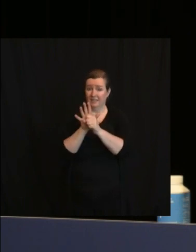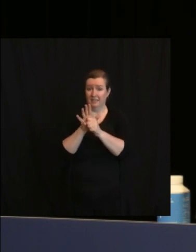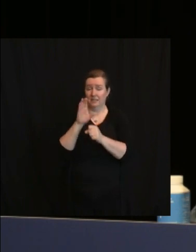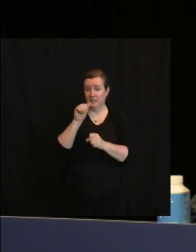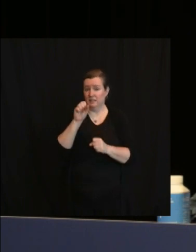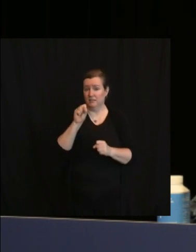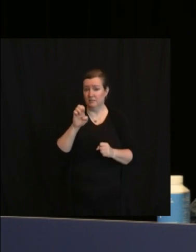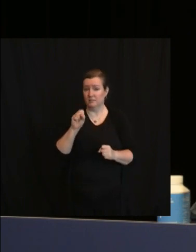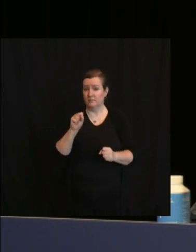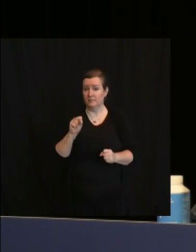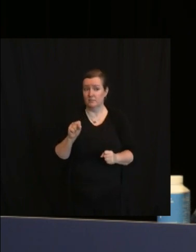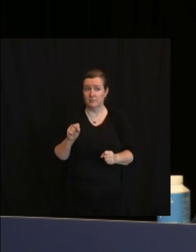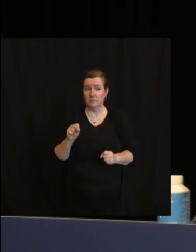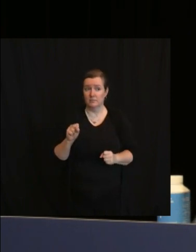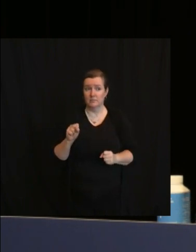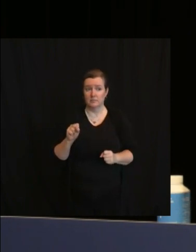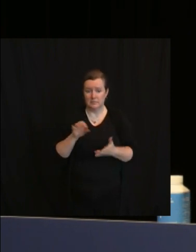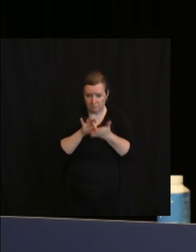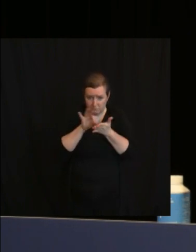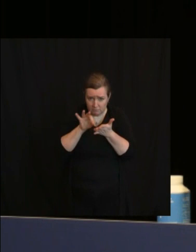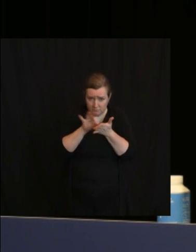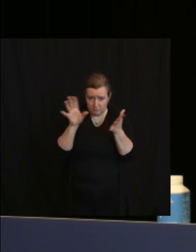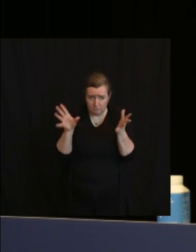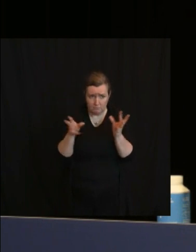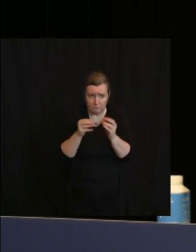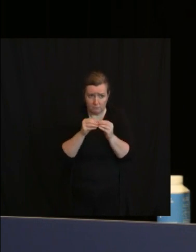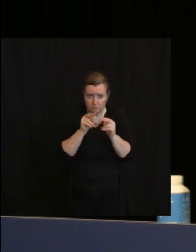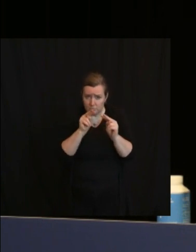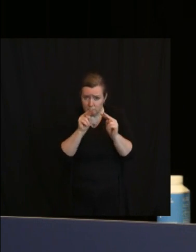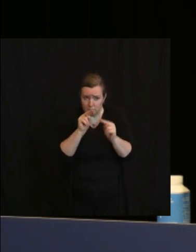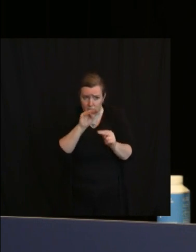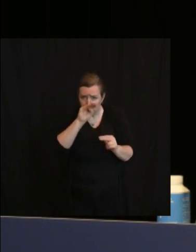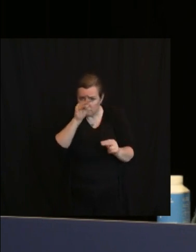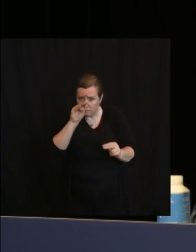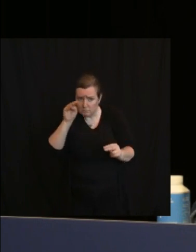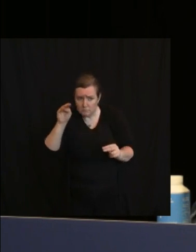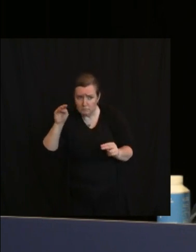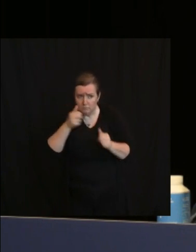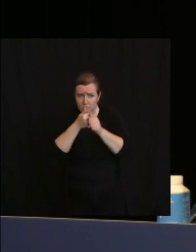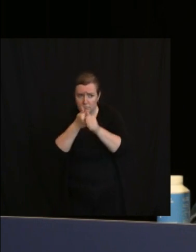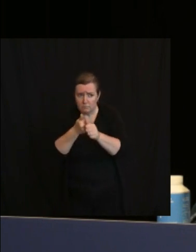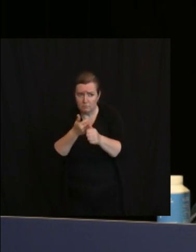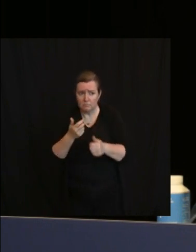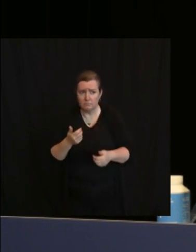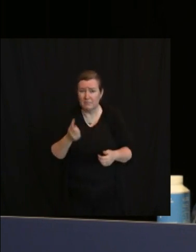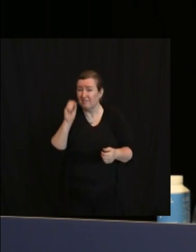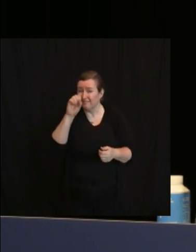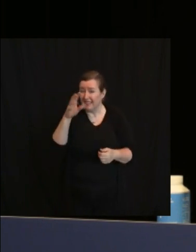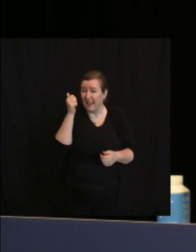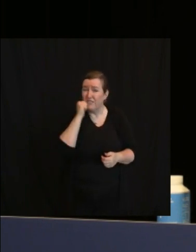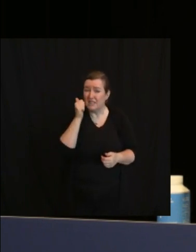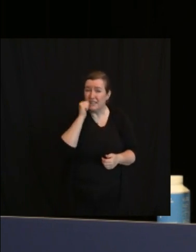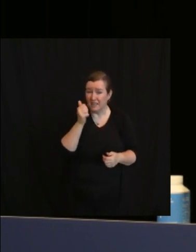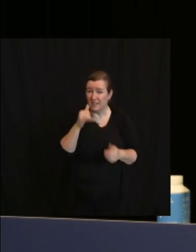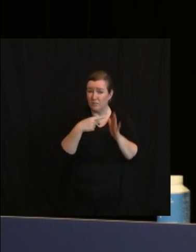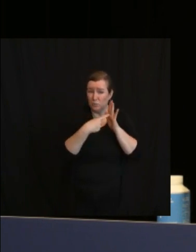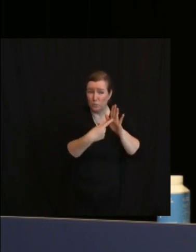BUT THE OTHER IMPORTANT PIECE TO RECOGNIZE IS THAT THE CASE COUNTS, THE ABSOLUTE CASE COUNTIES THEMSELVES AND